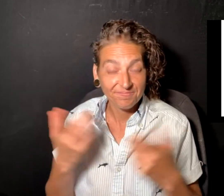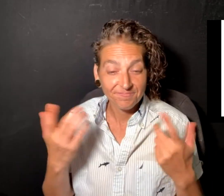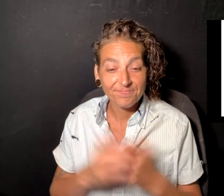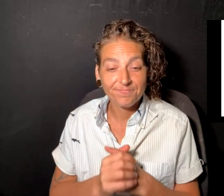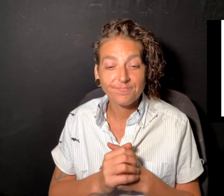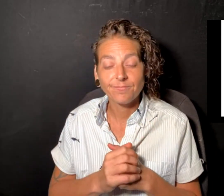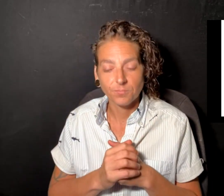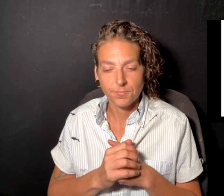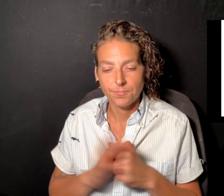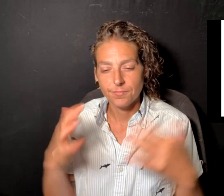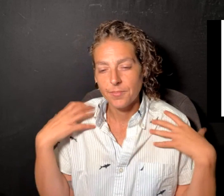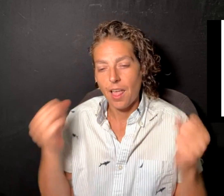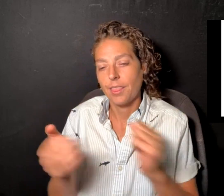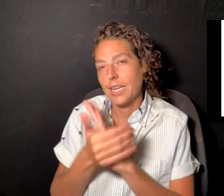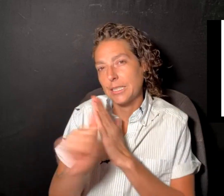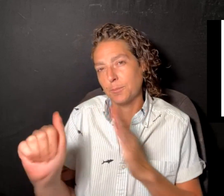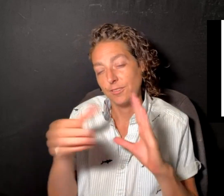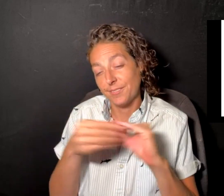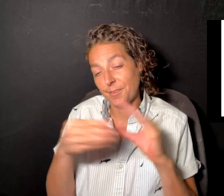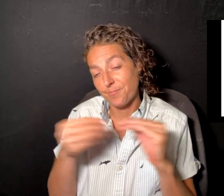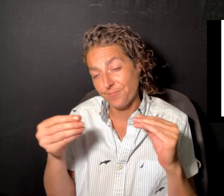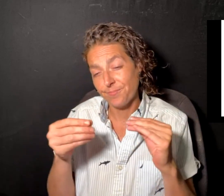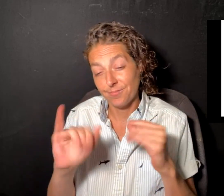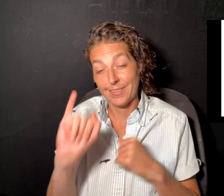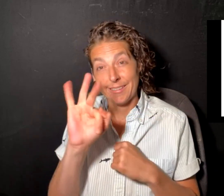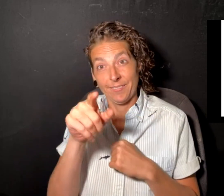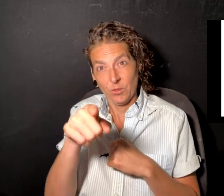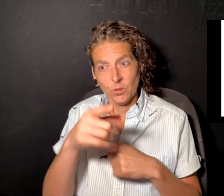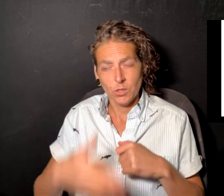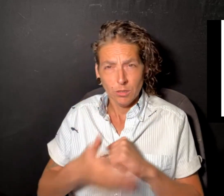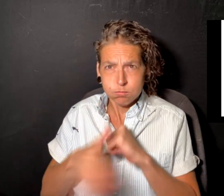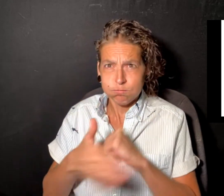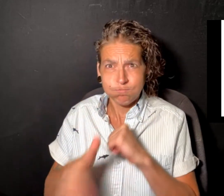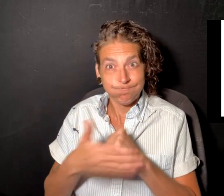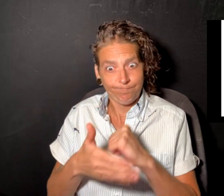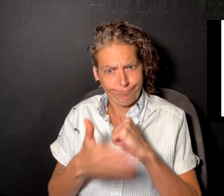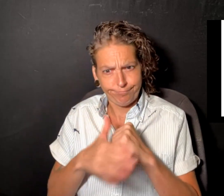Health experts say if you're passing gas five to 15 times a day,